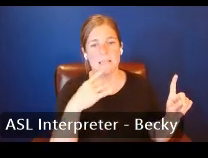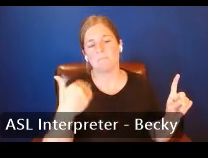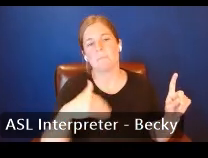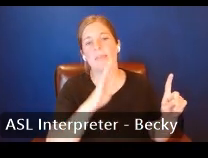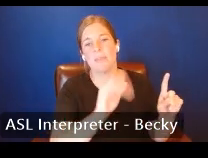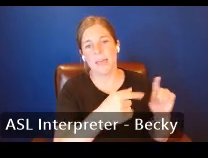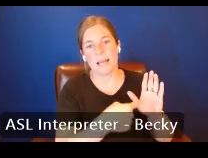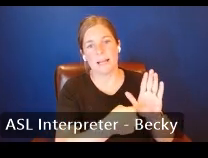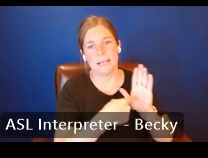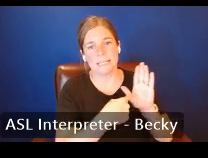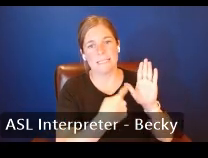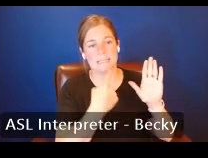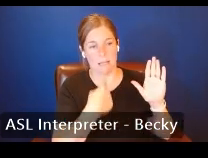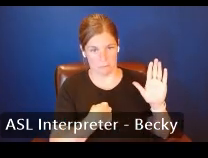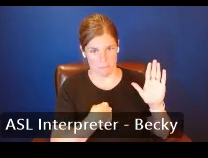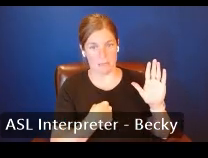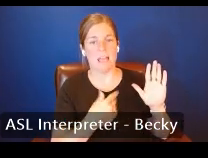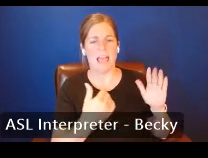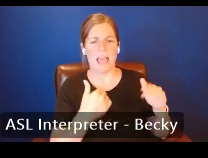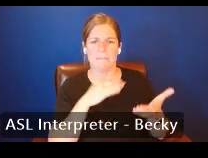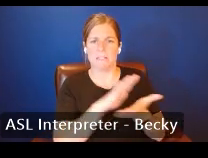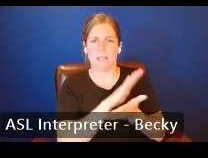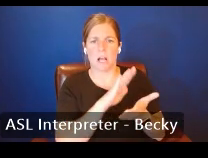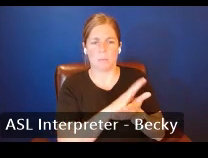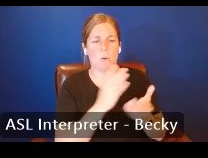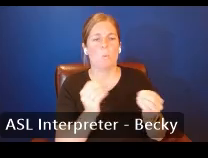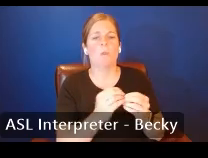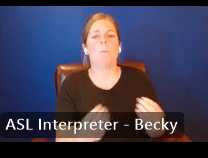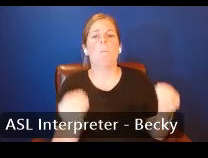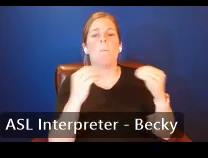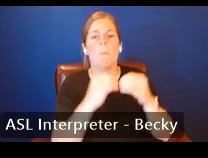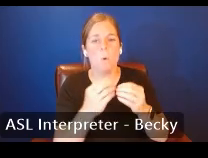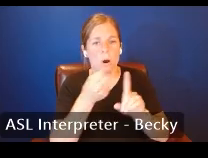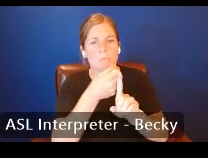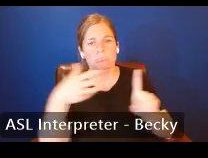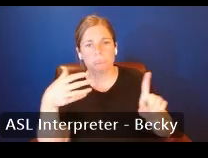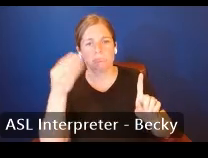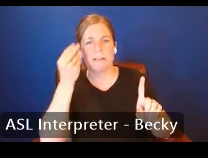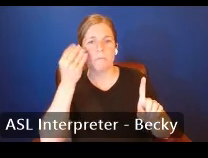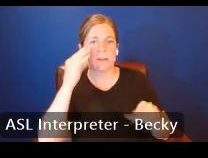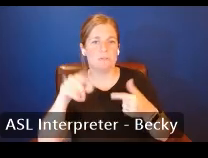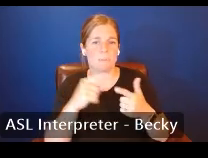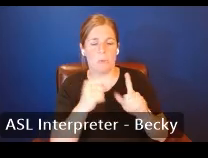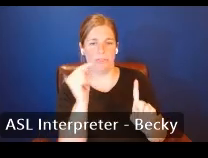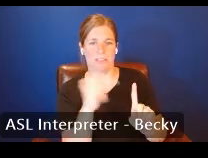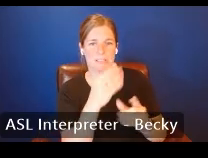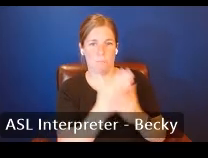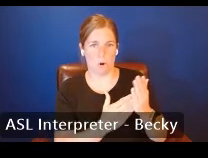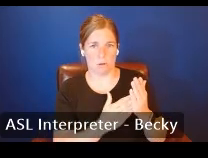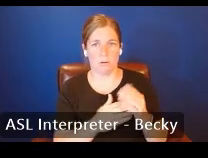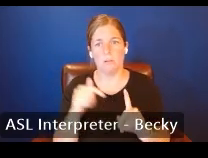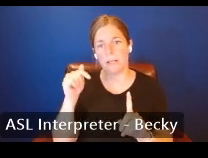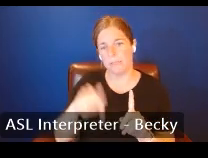a document that has further information about this section in it. This tract contains the following, colon.